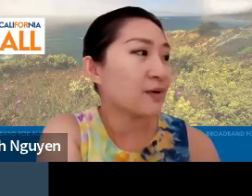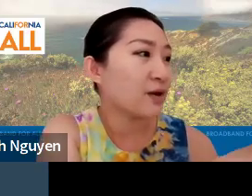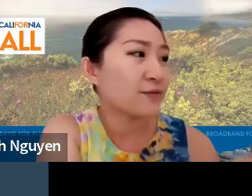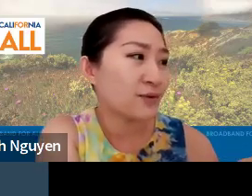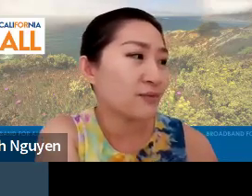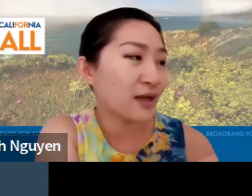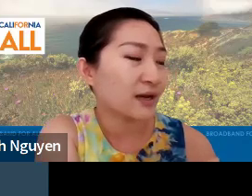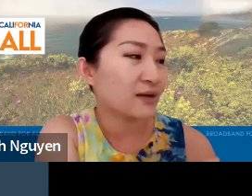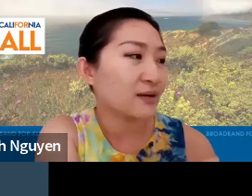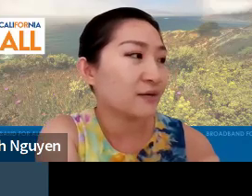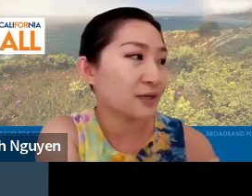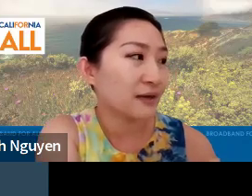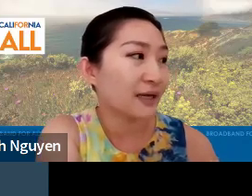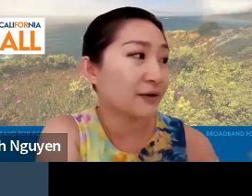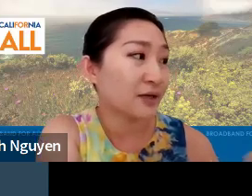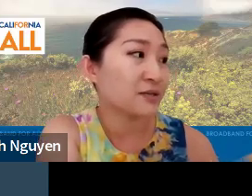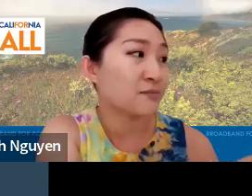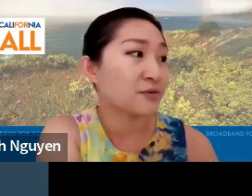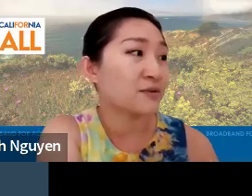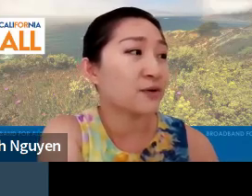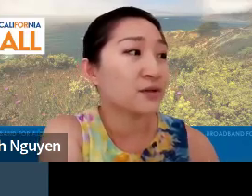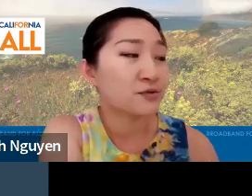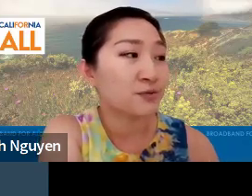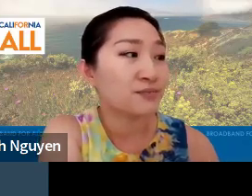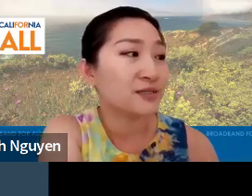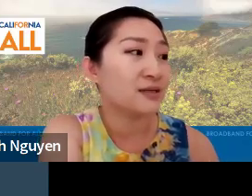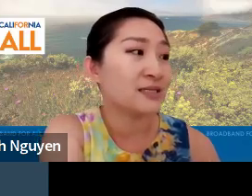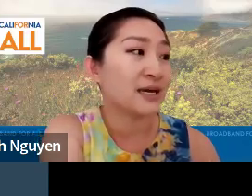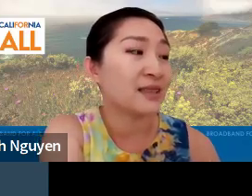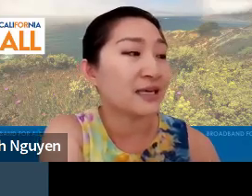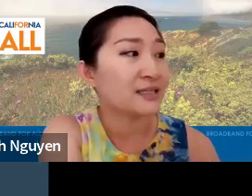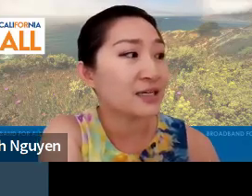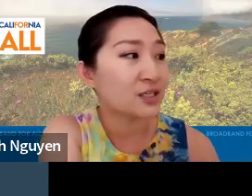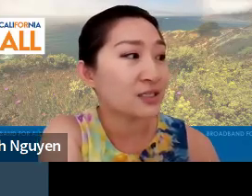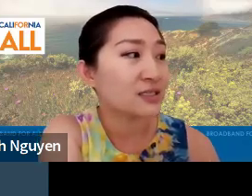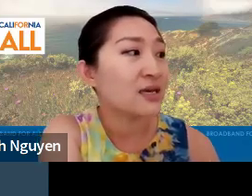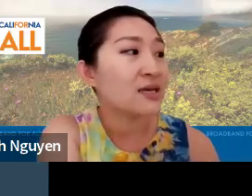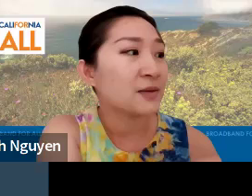And a few that I'll read out loud here is in person focus group, design thinking sessions,